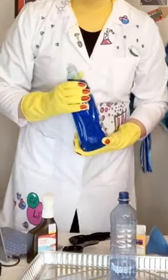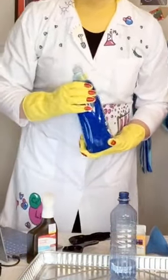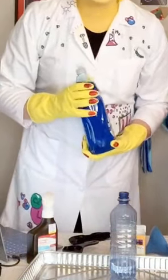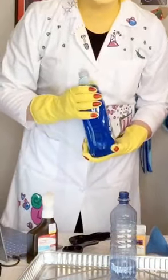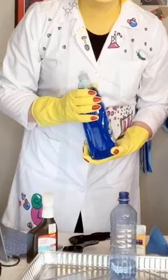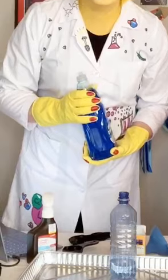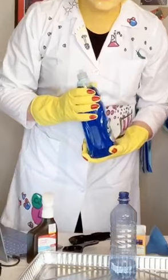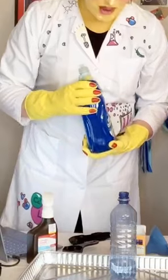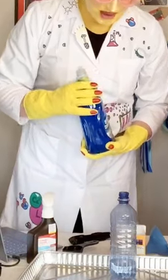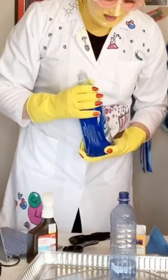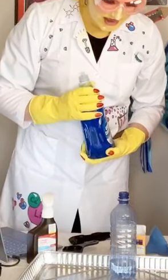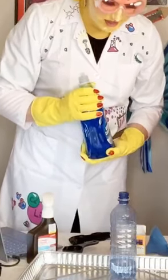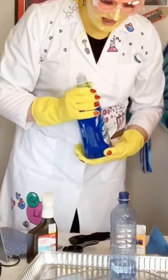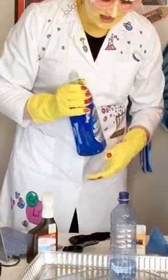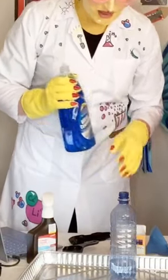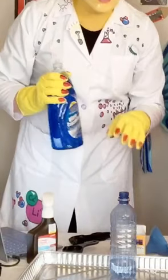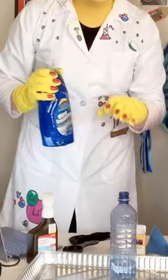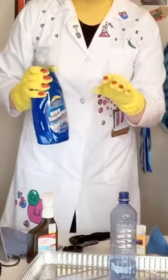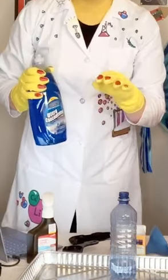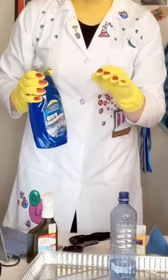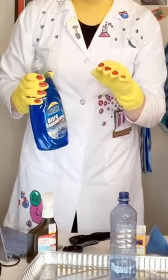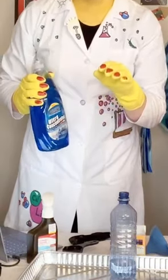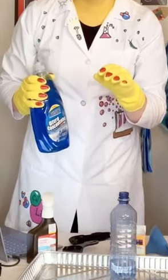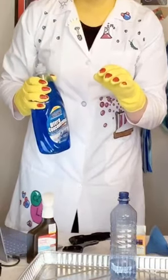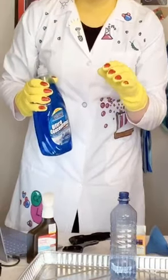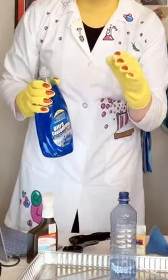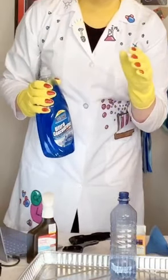The reaction that we're going to be doing, so it's going to be mostly between